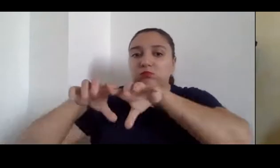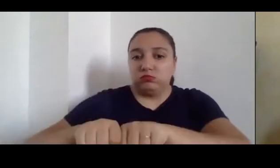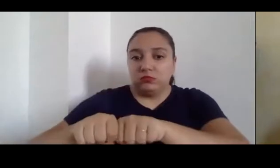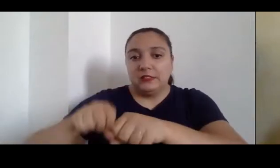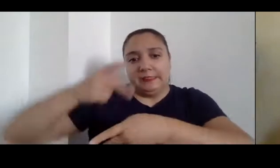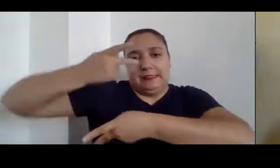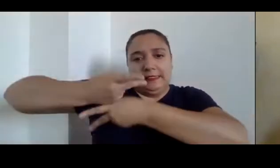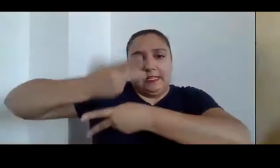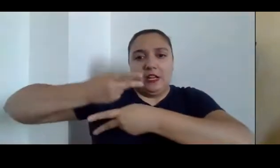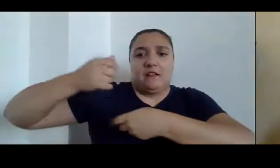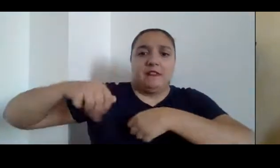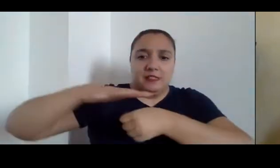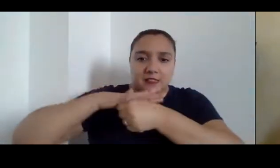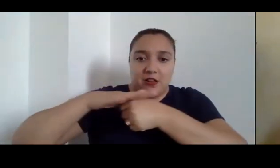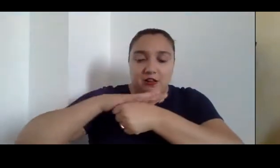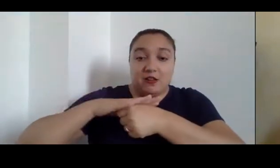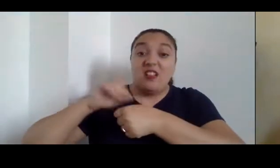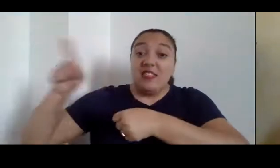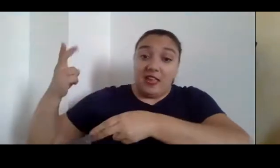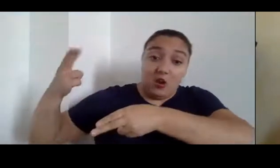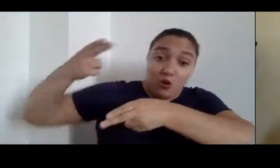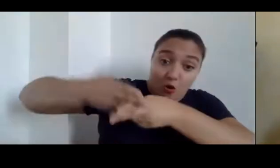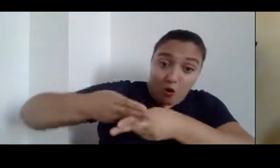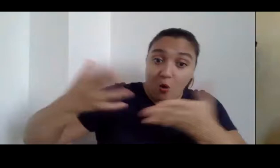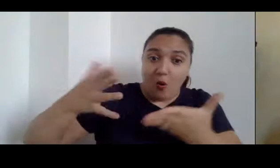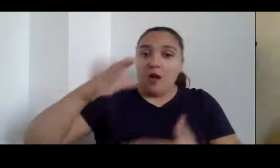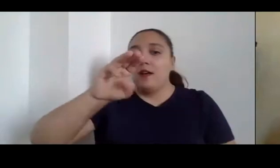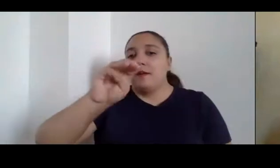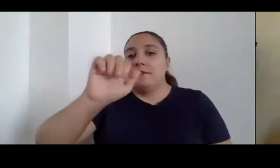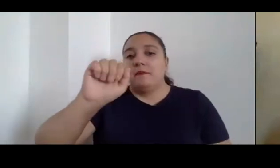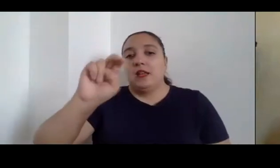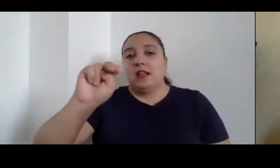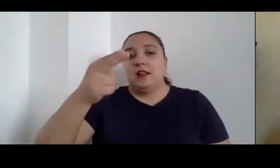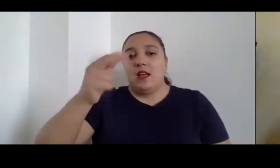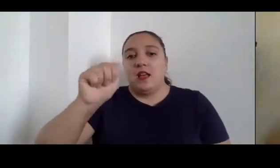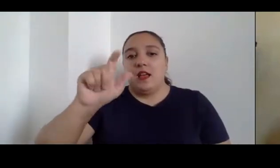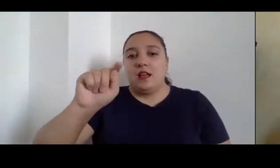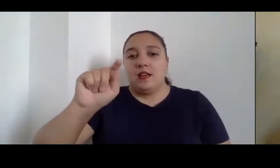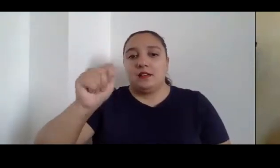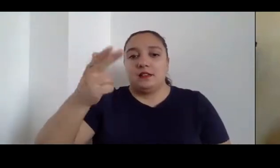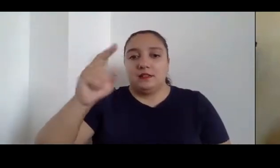name, Manhatta meaning hilly island or place where we go to gather the wood for the bows.